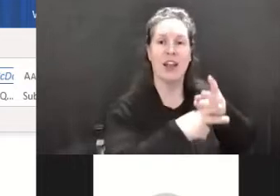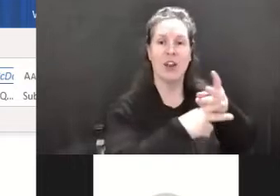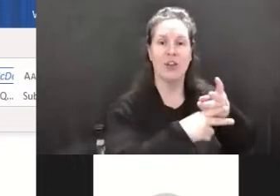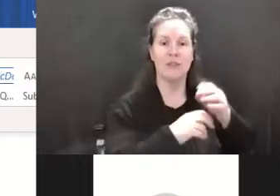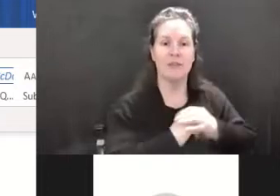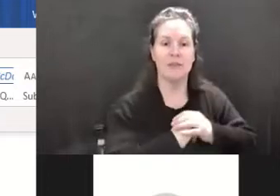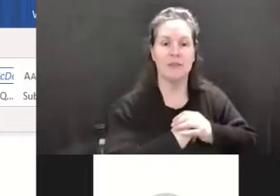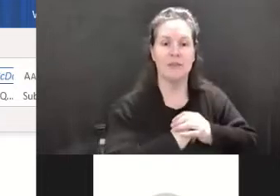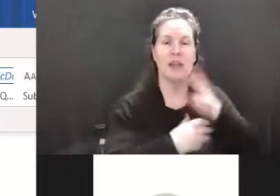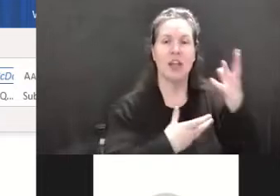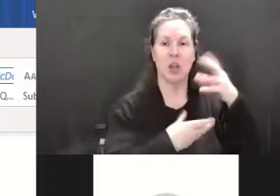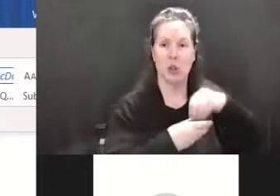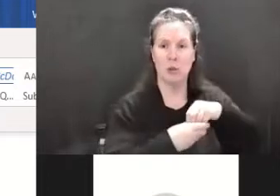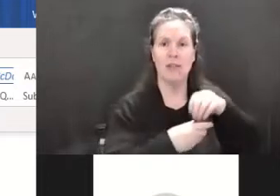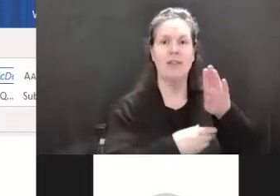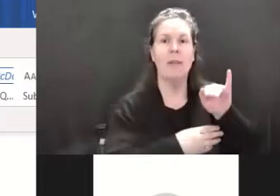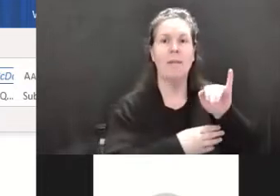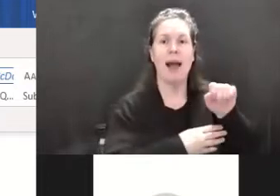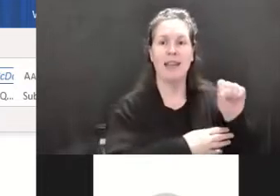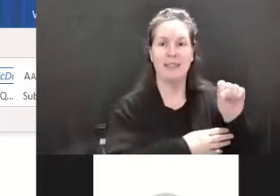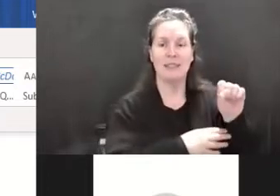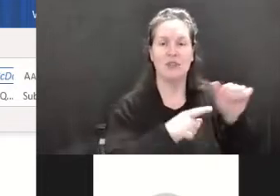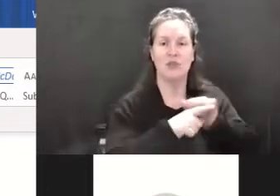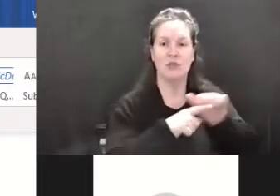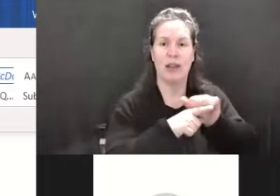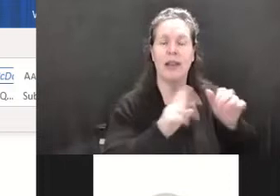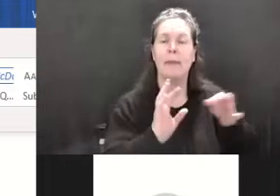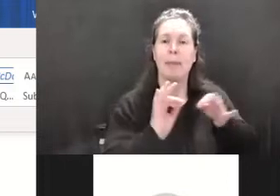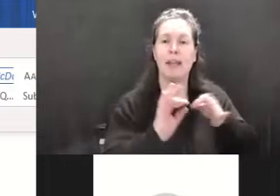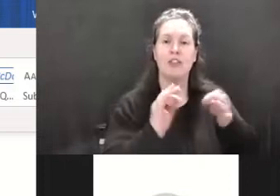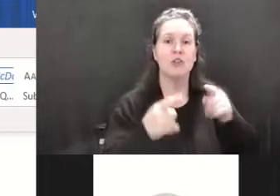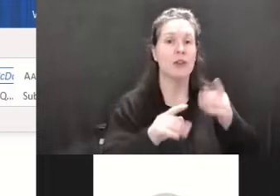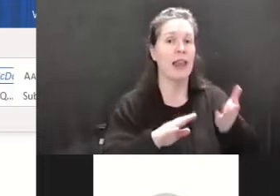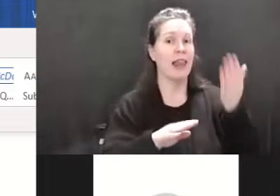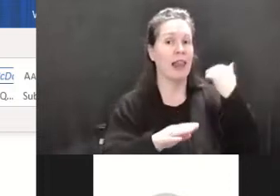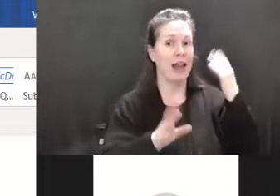Implicit bias training was mentioned during this last meeting and it was mentioned a few times